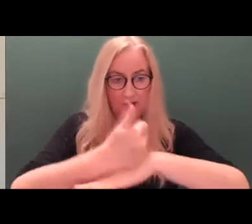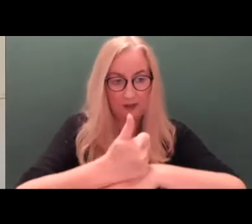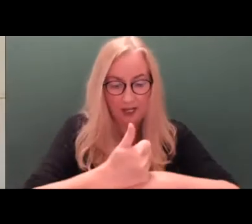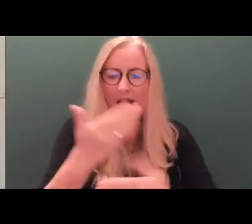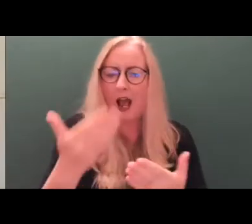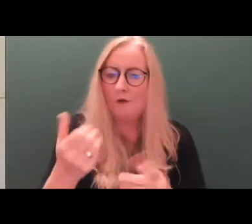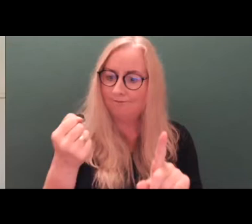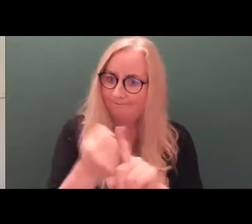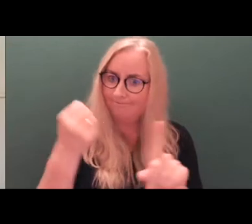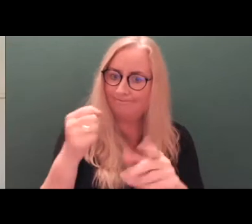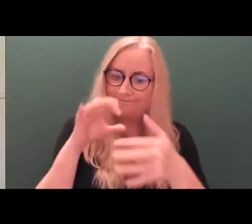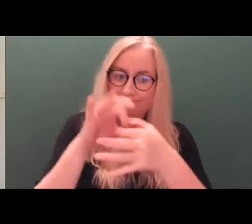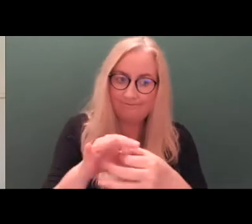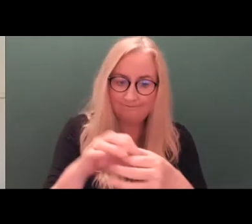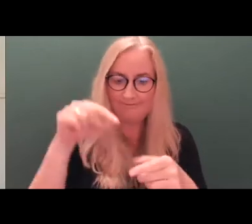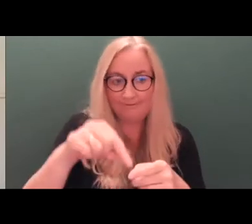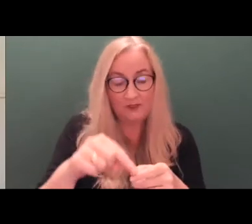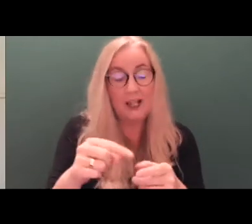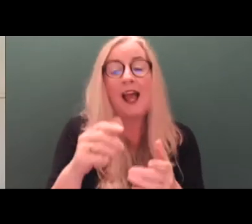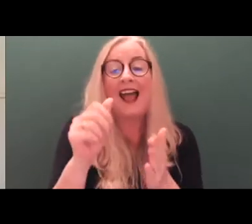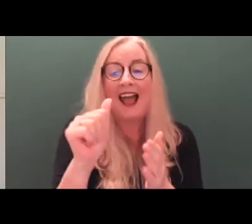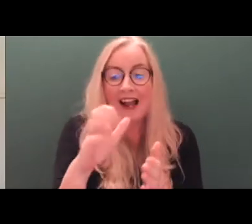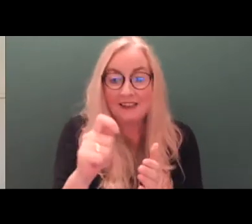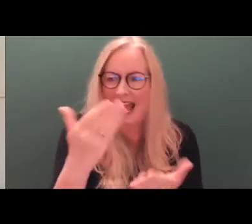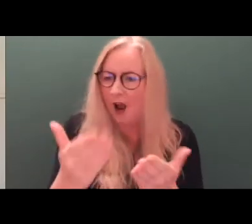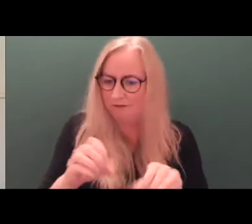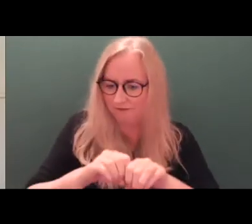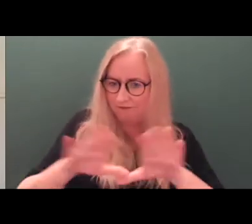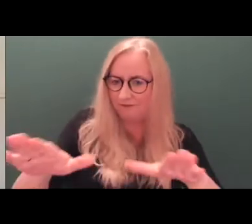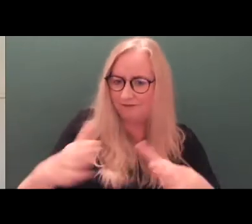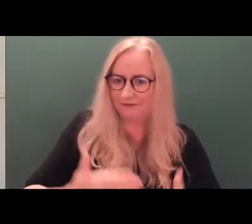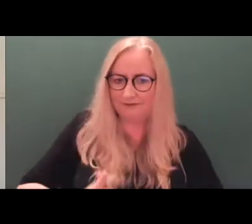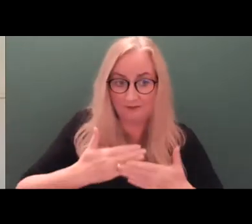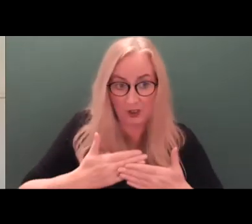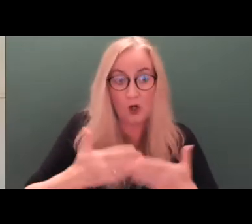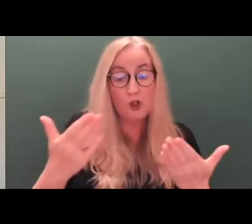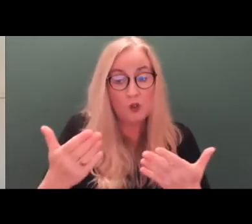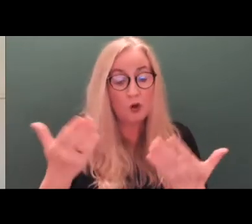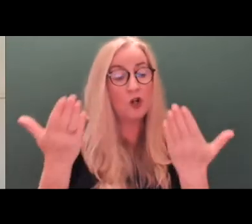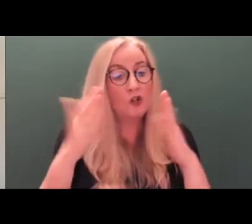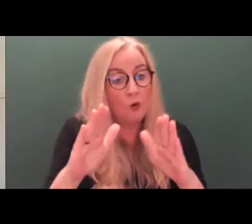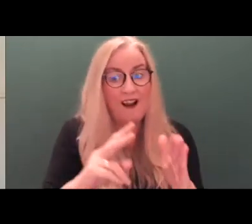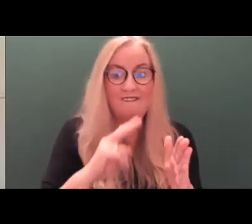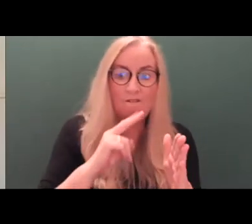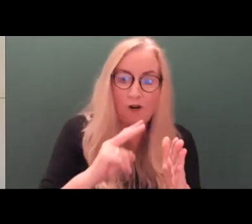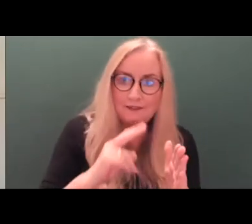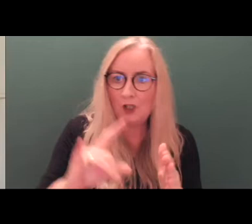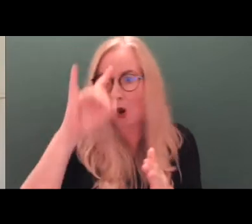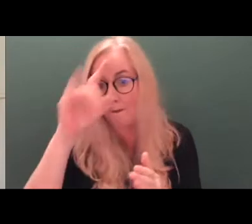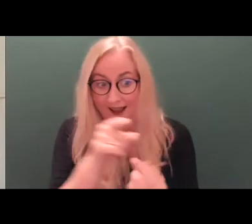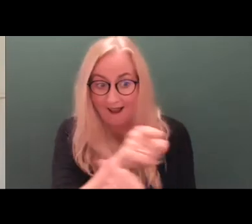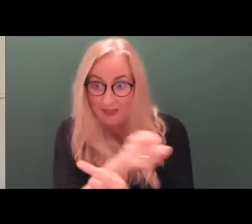the ADM act to be felt on the ground. By voicing the hopes and concerns that they have, we believe